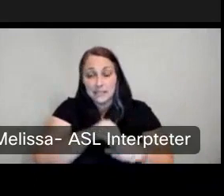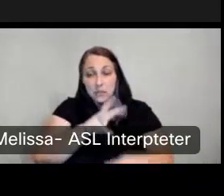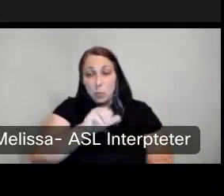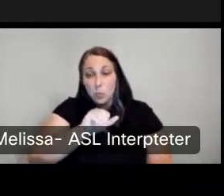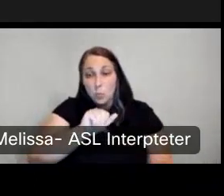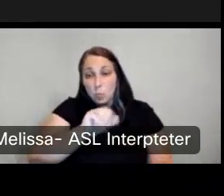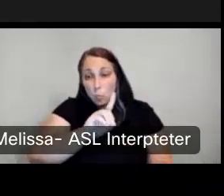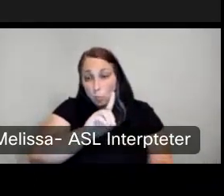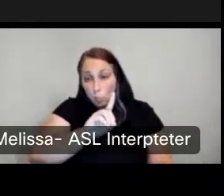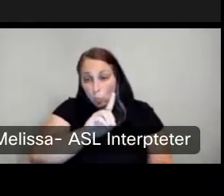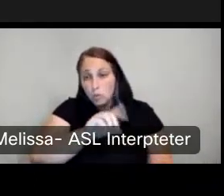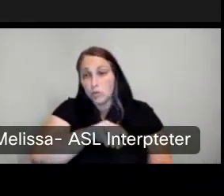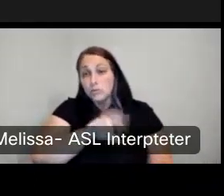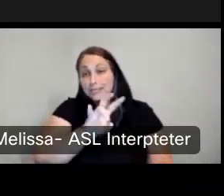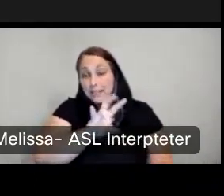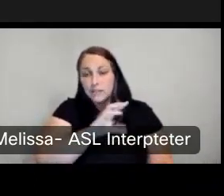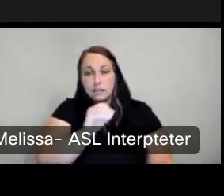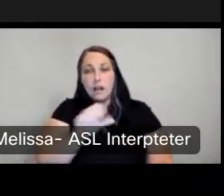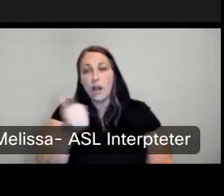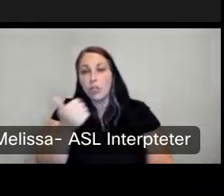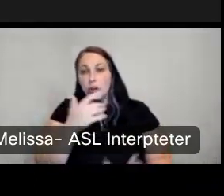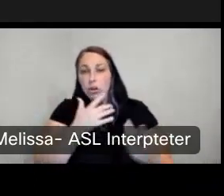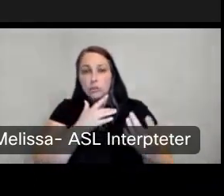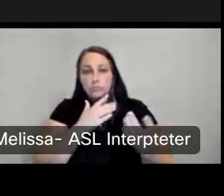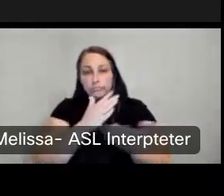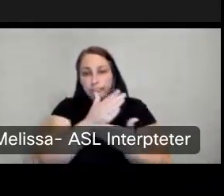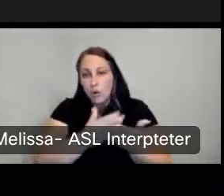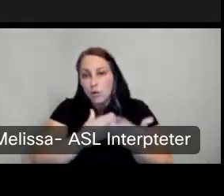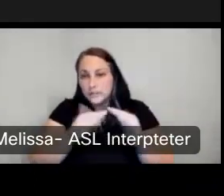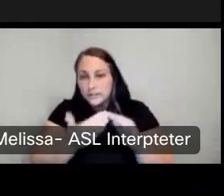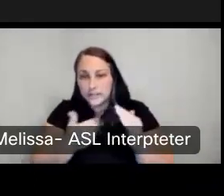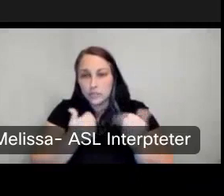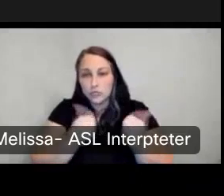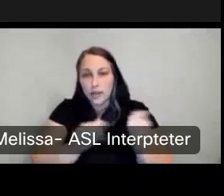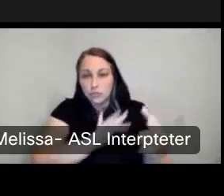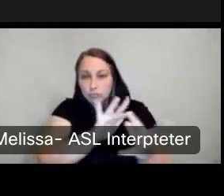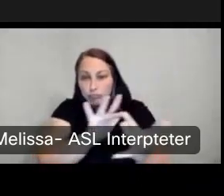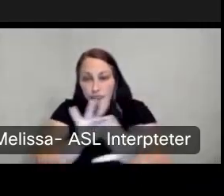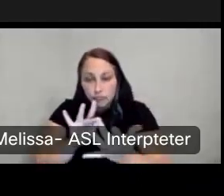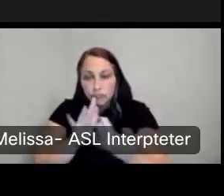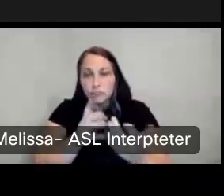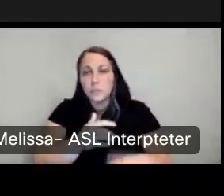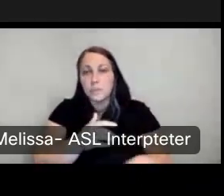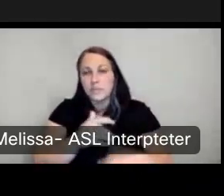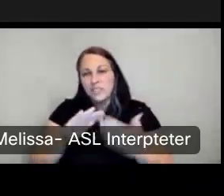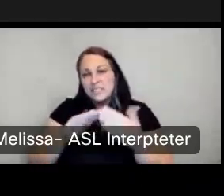um other sections of uh the city since uh the the service service the city uh throughout